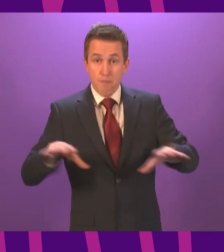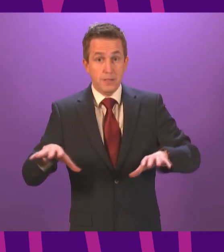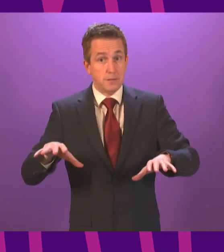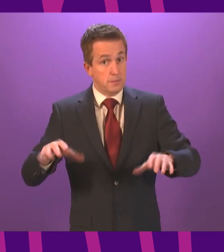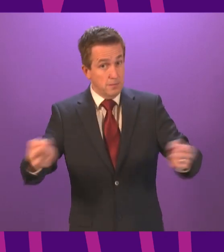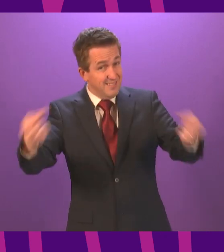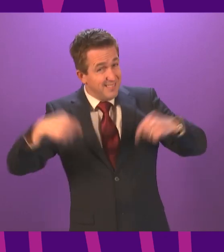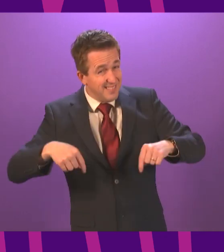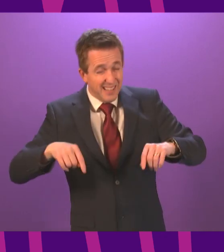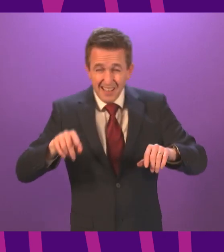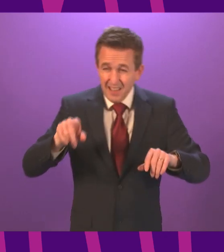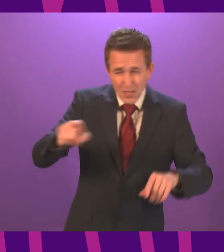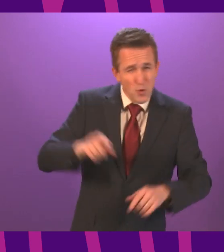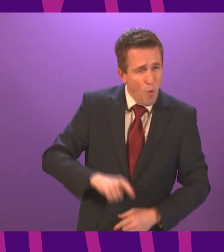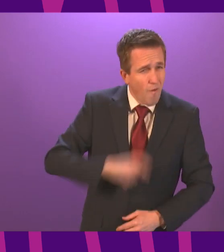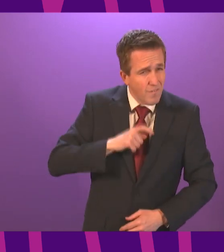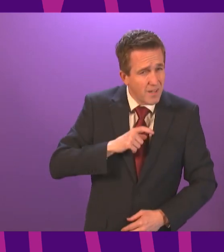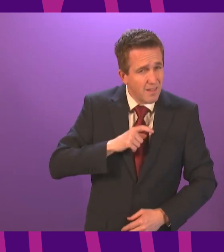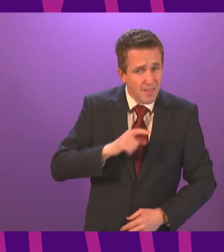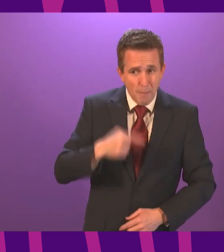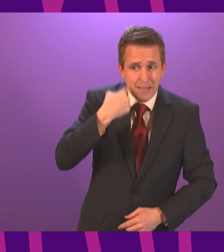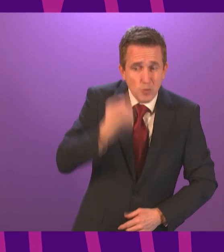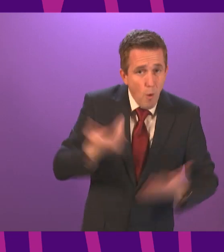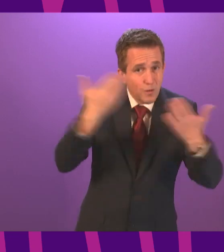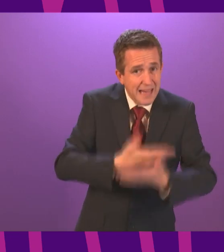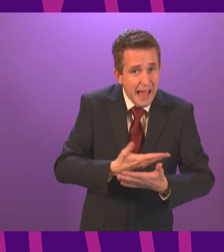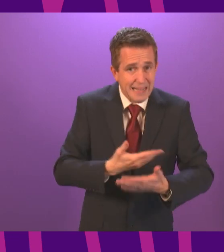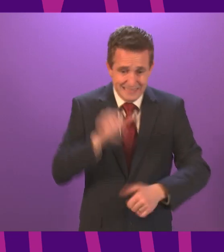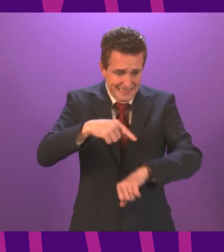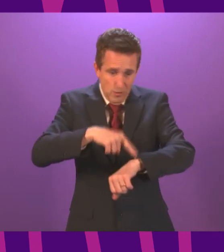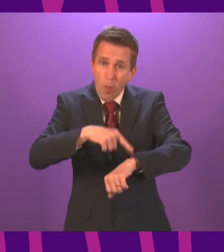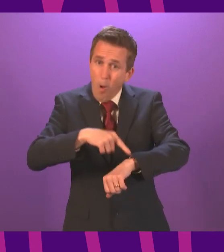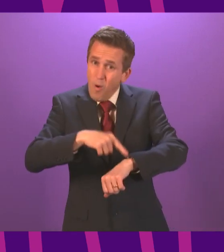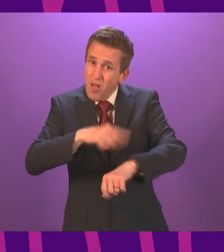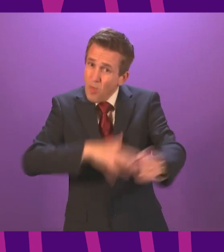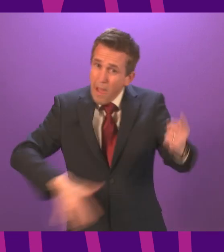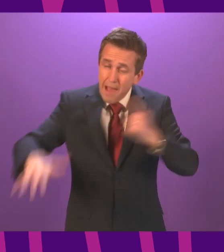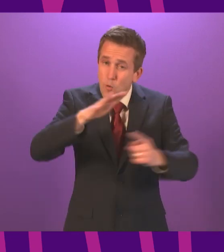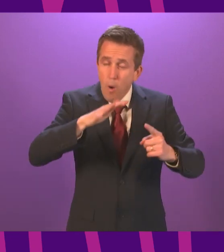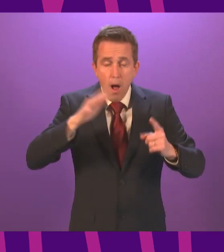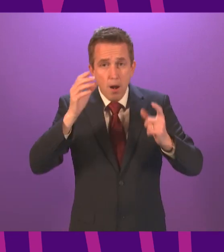tomorrow night, everyone will have sufficient knowledge and full understanding of what constitutes